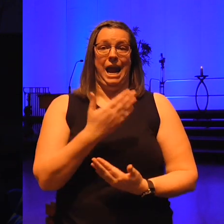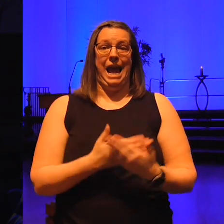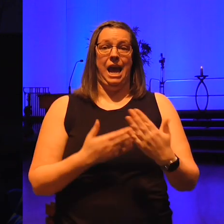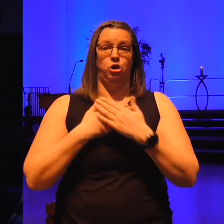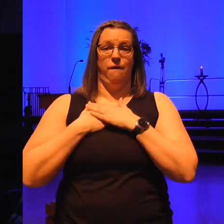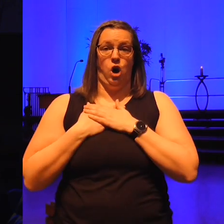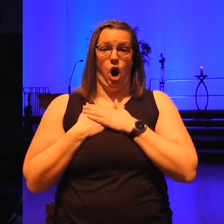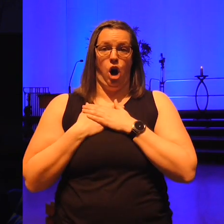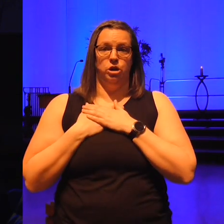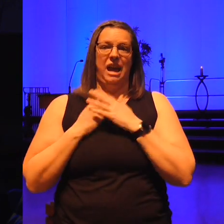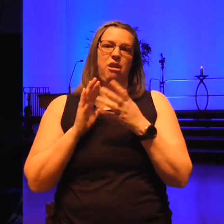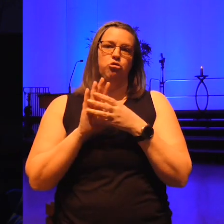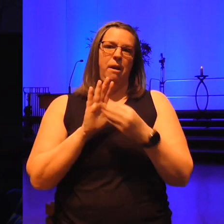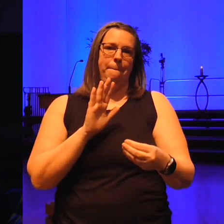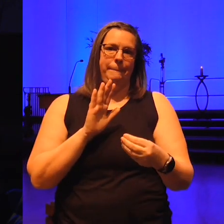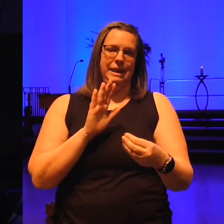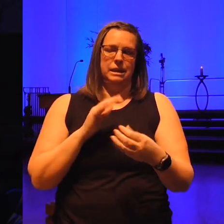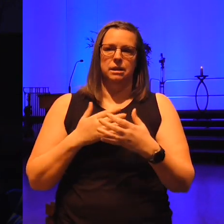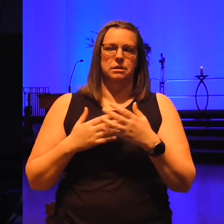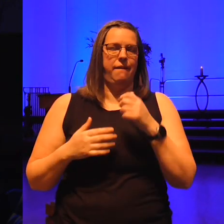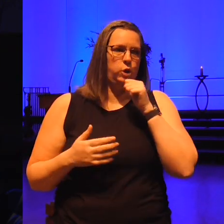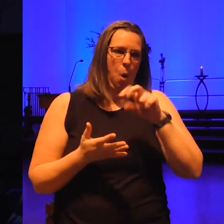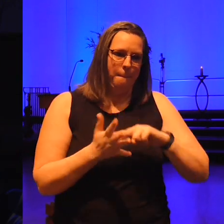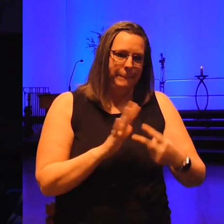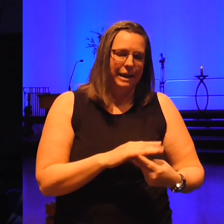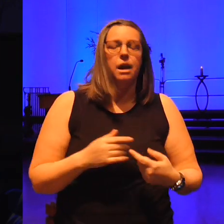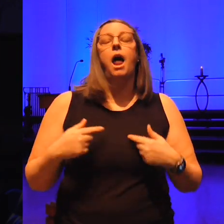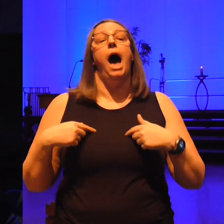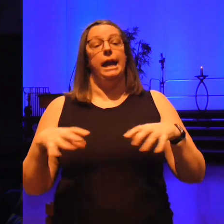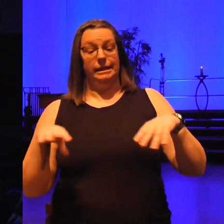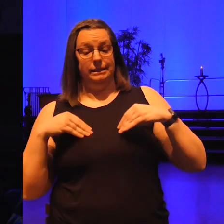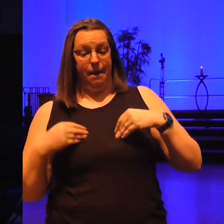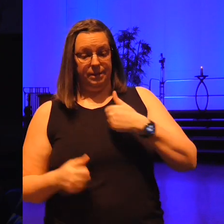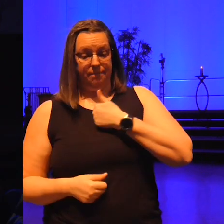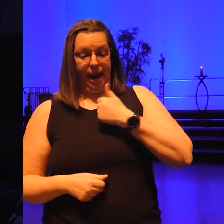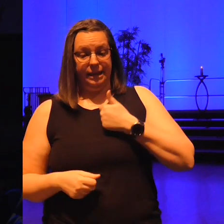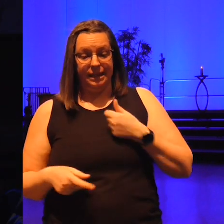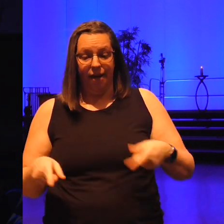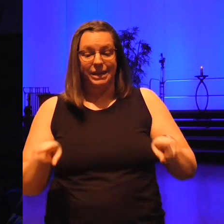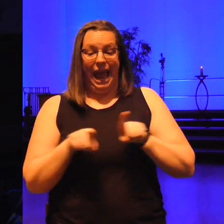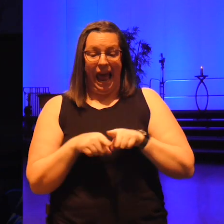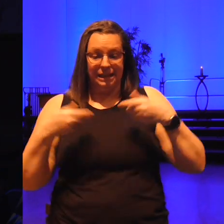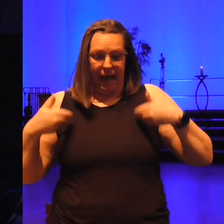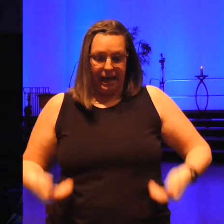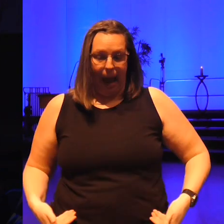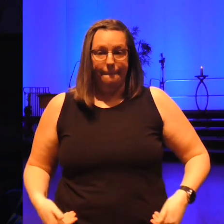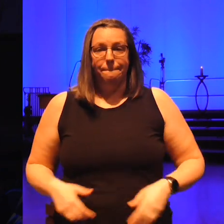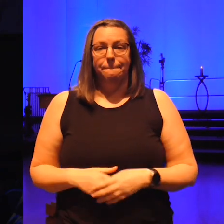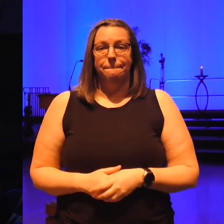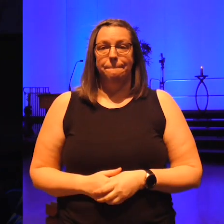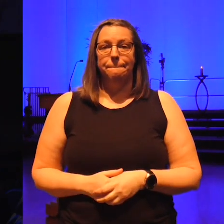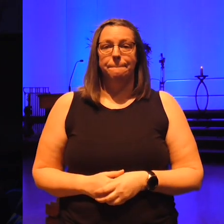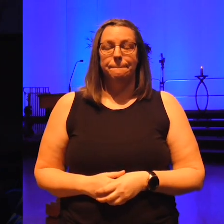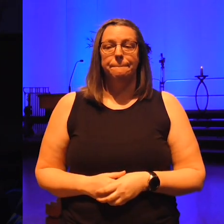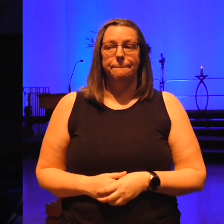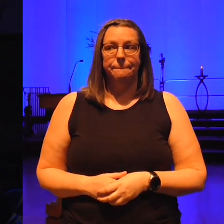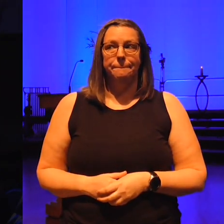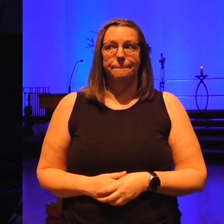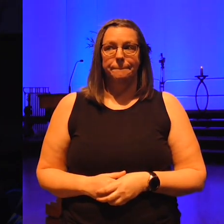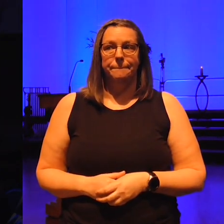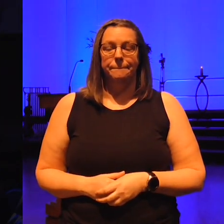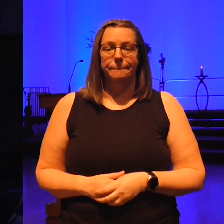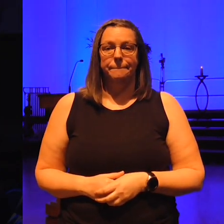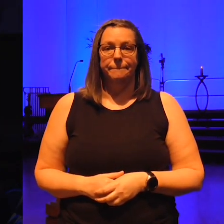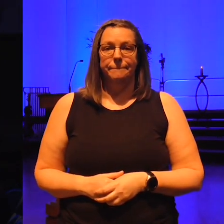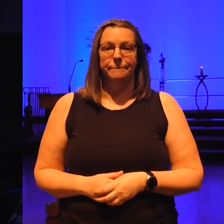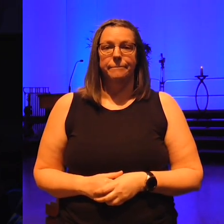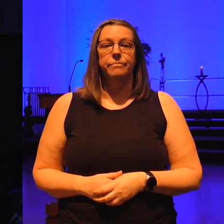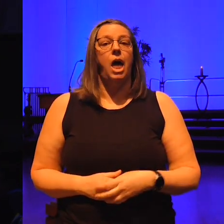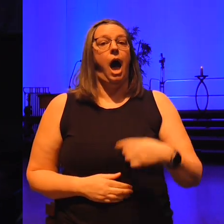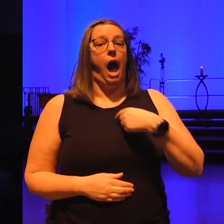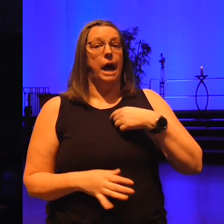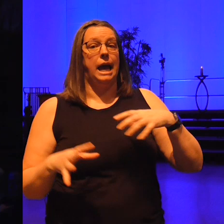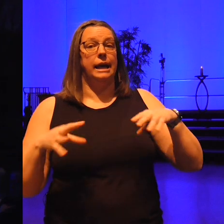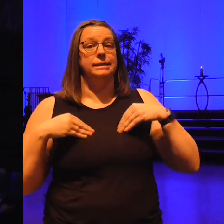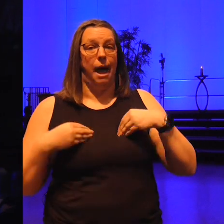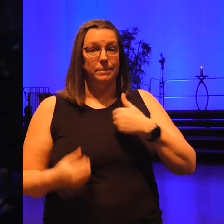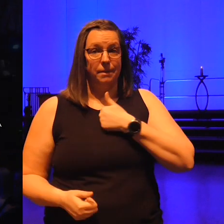if you don't mean it I accept myself as I am accept myself as I am I accept myself as I